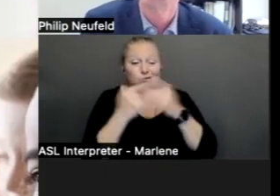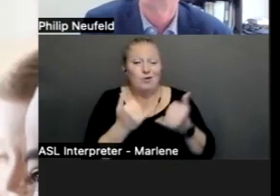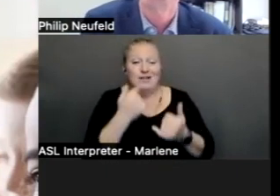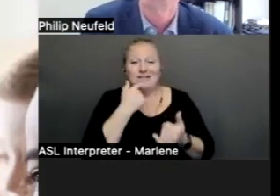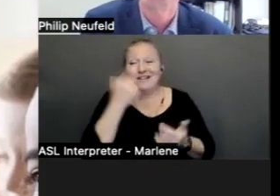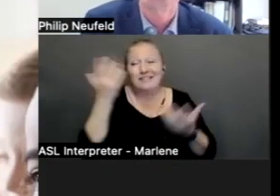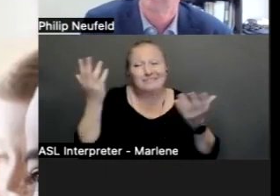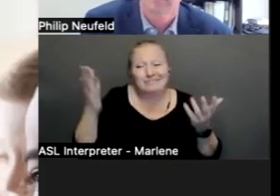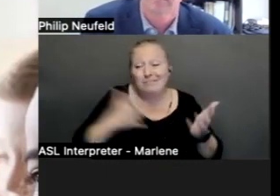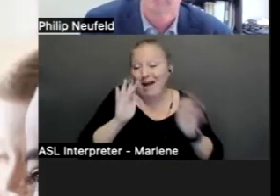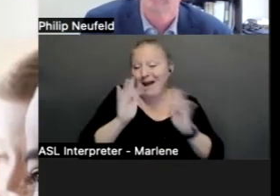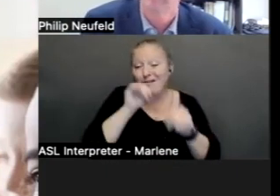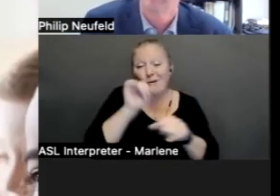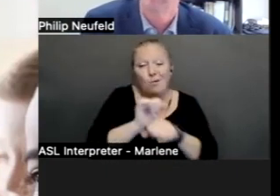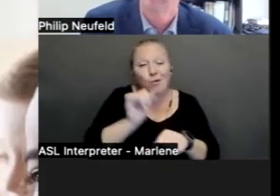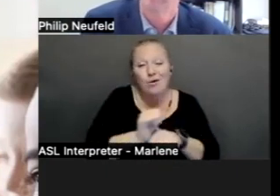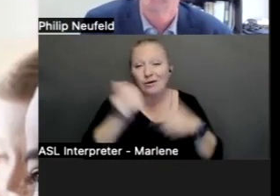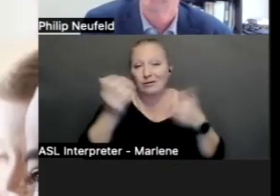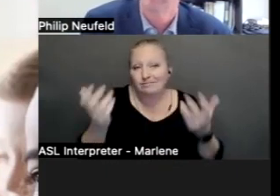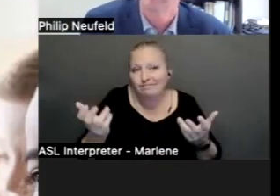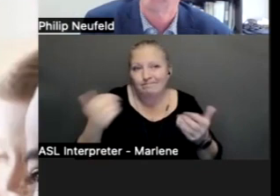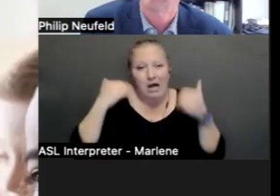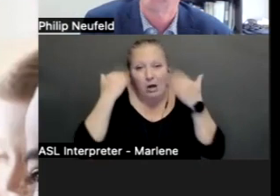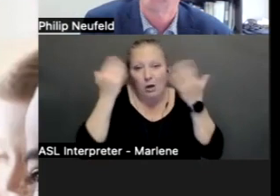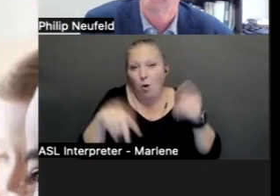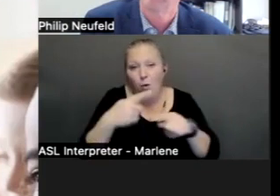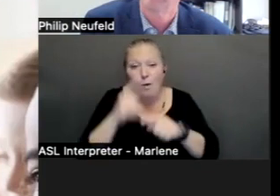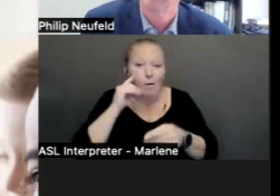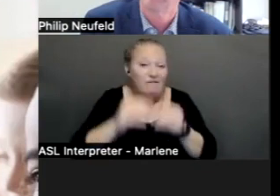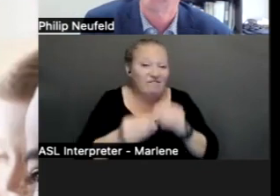you know my Internet isn't working I don't know when they're gonna come out and fix it can we get